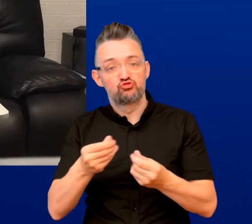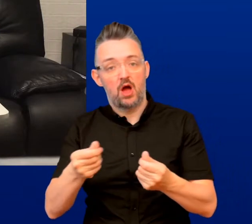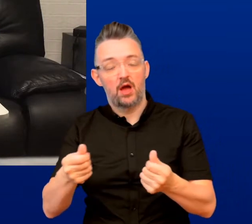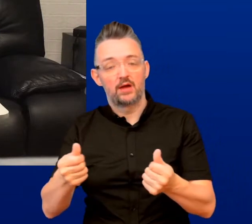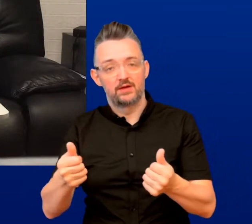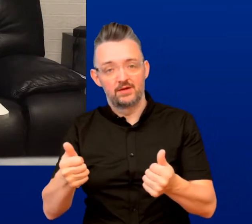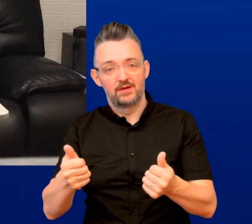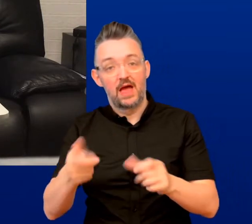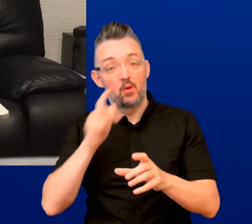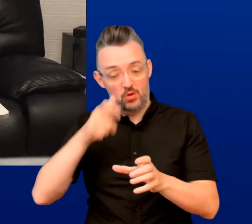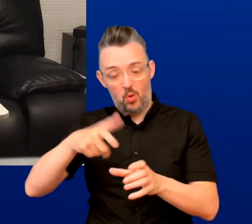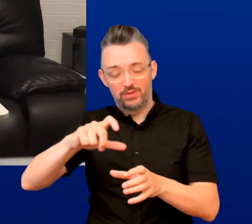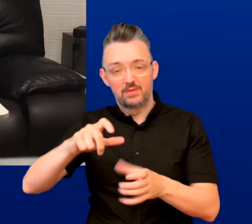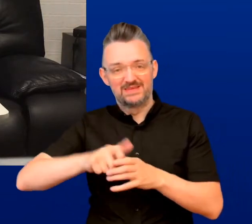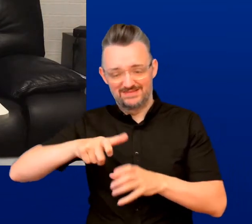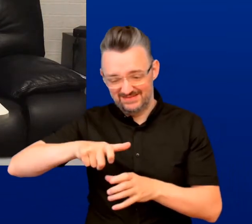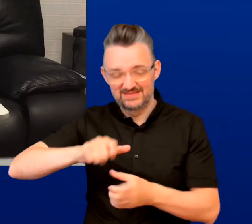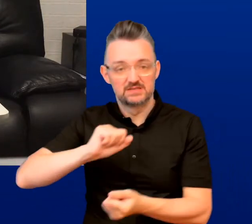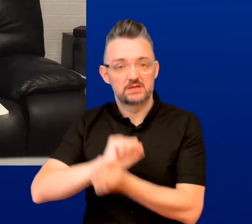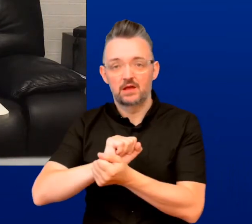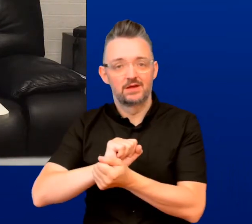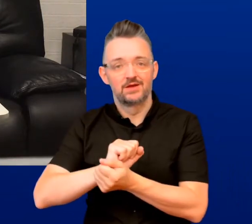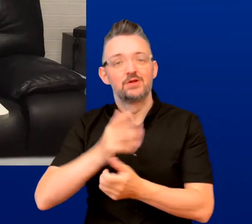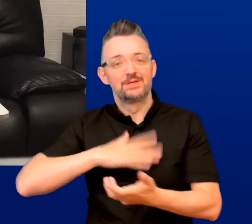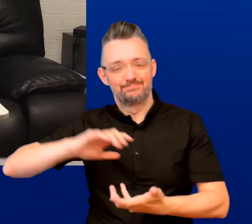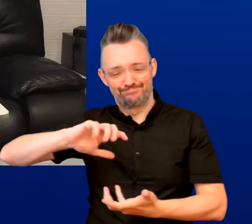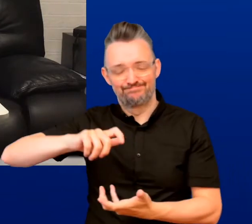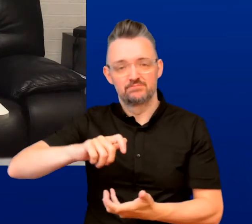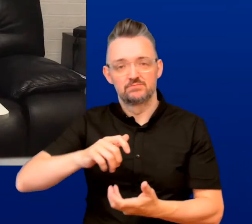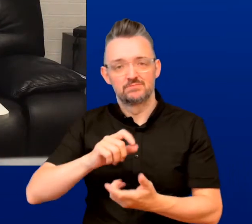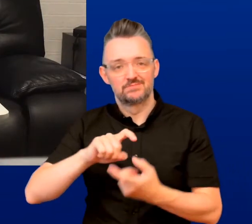the jar. So, what you need to do is get some kind